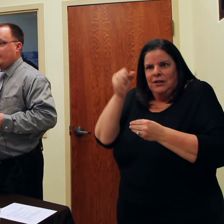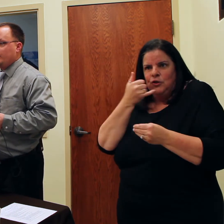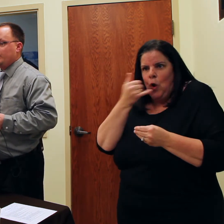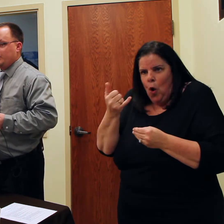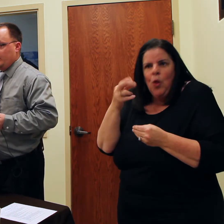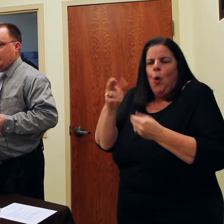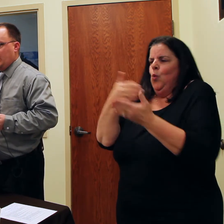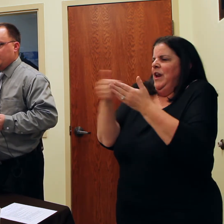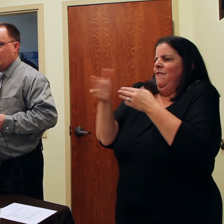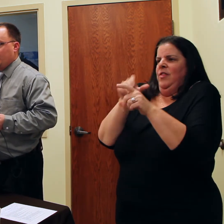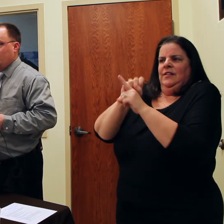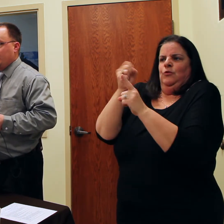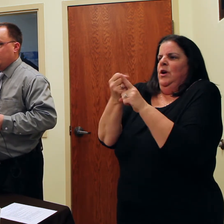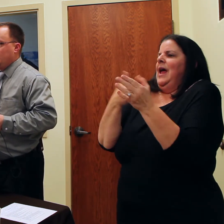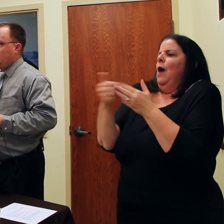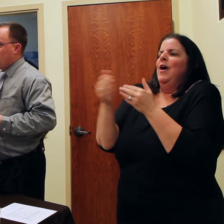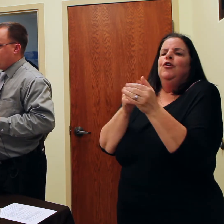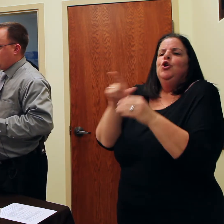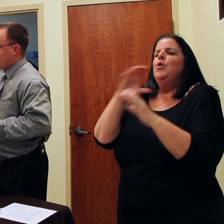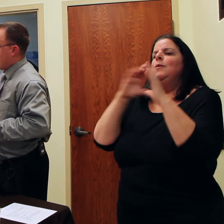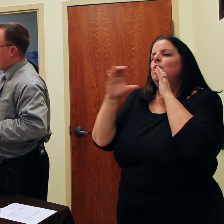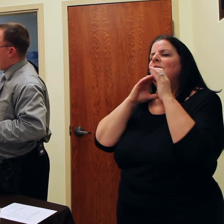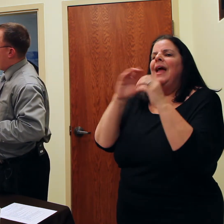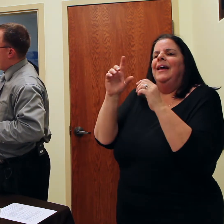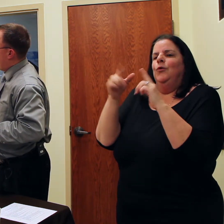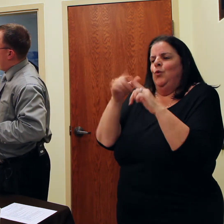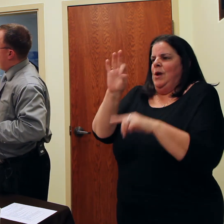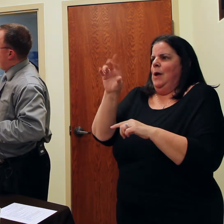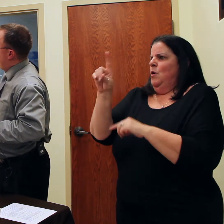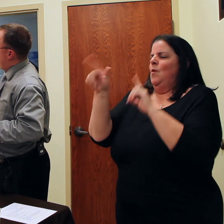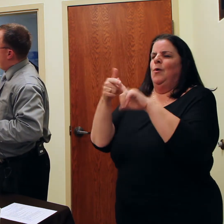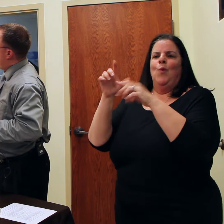however you would communicate with 911 when text is not available.